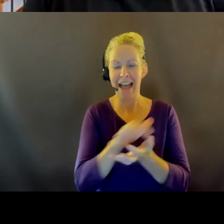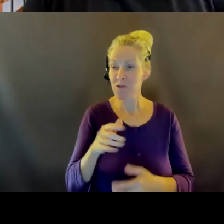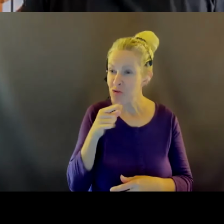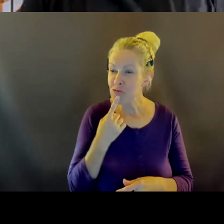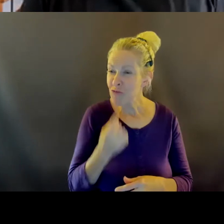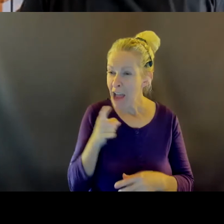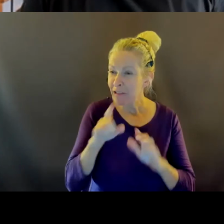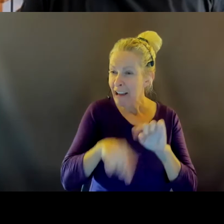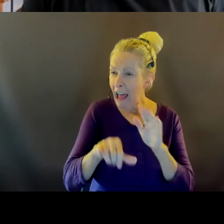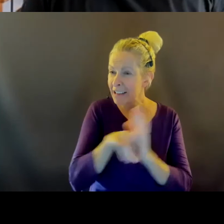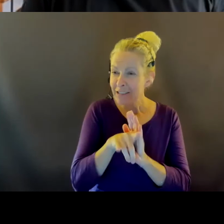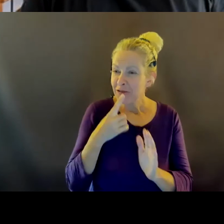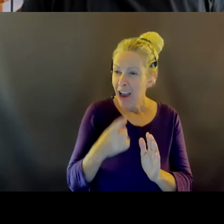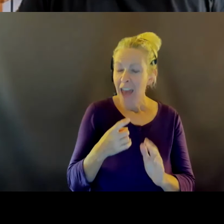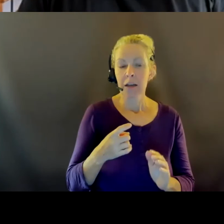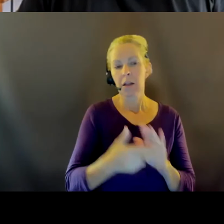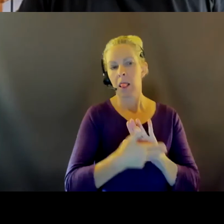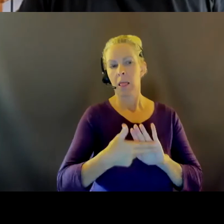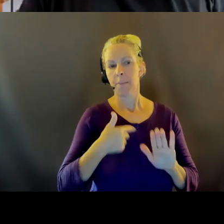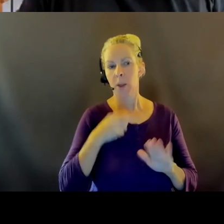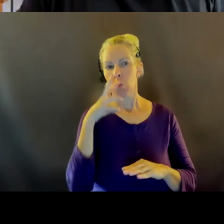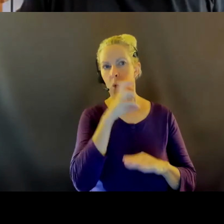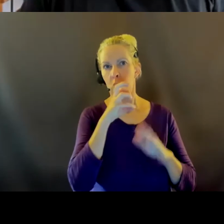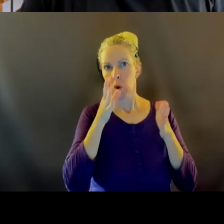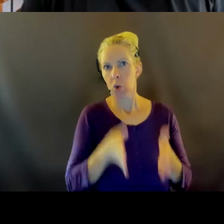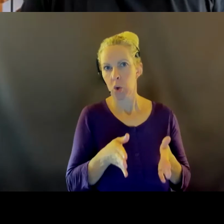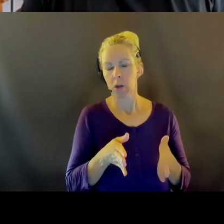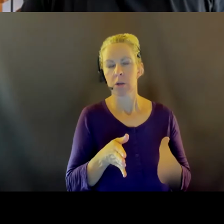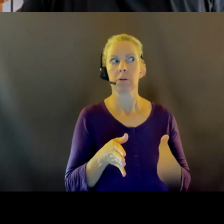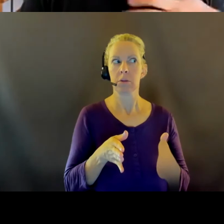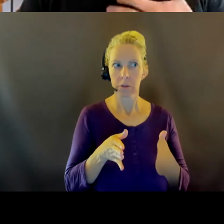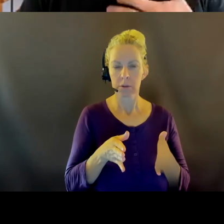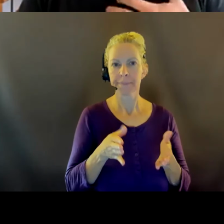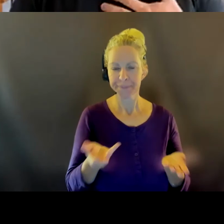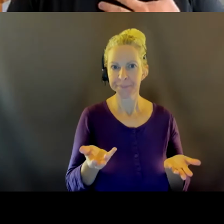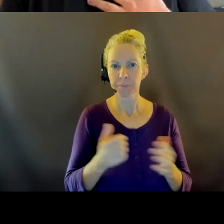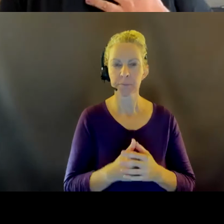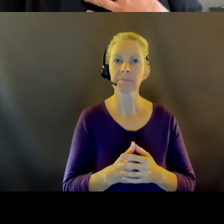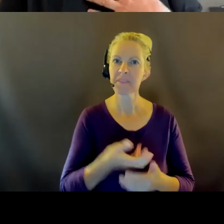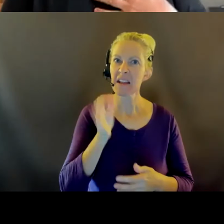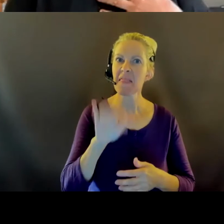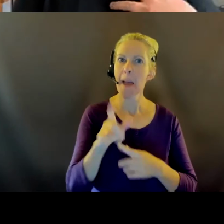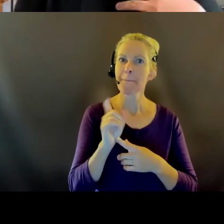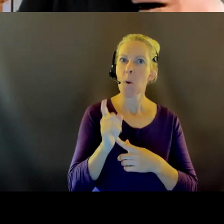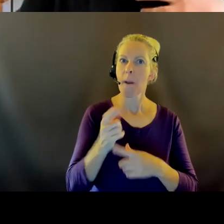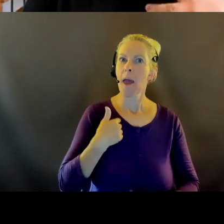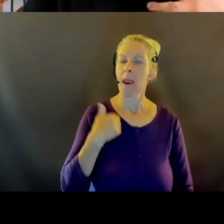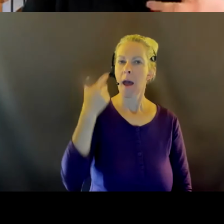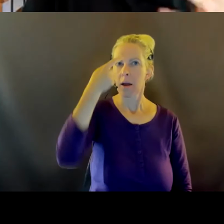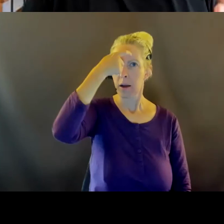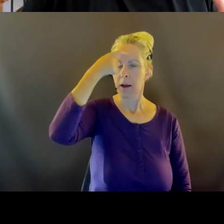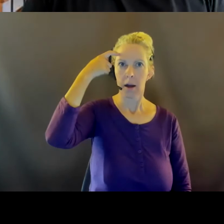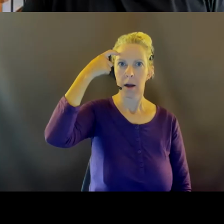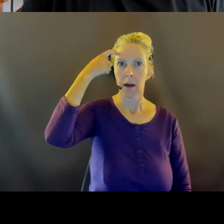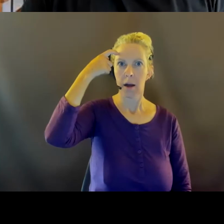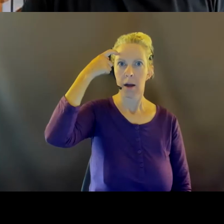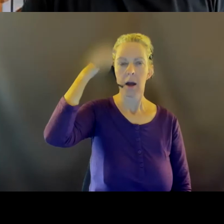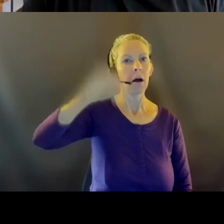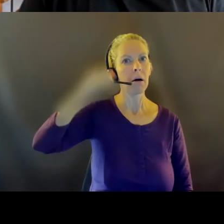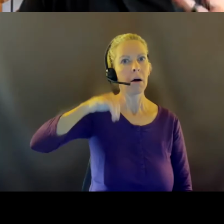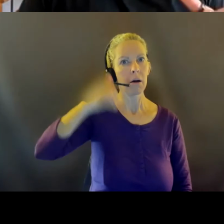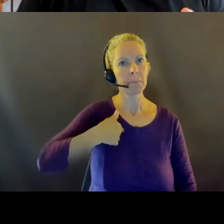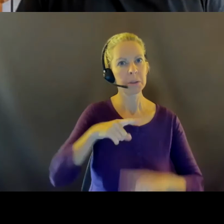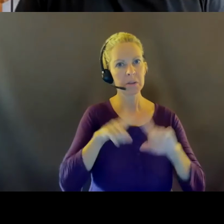" That was the moment I learned I was different.